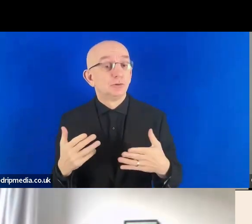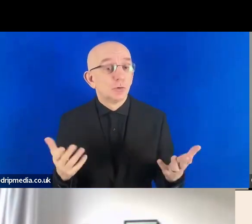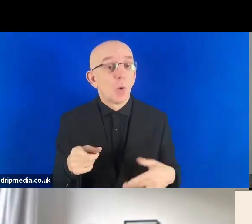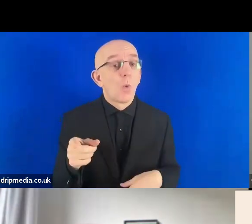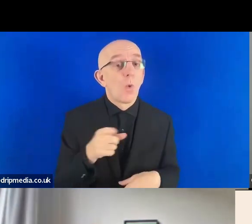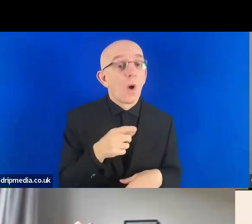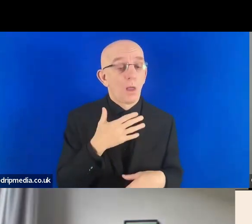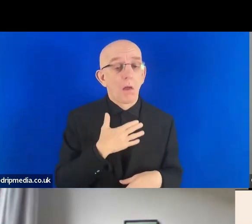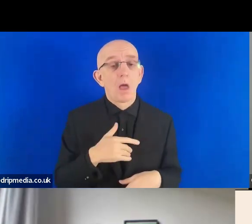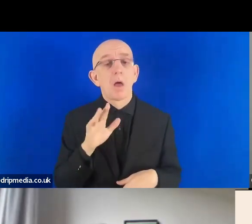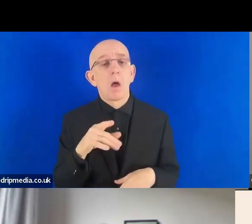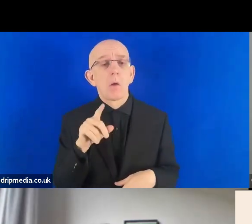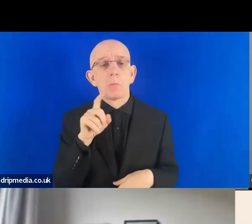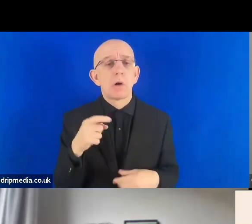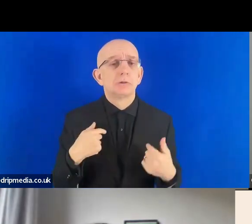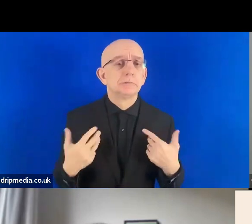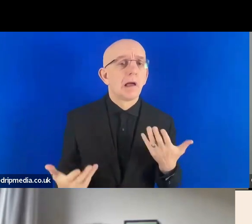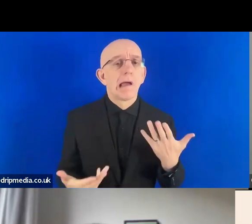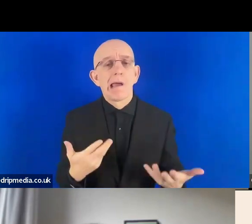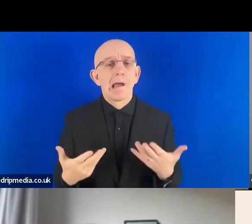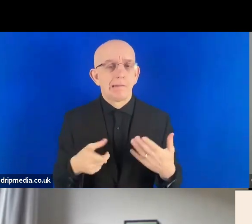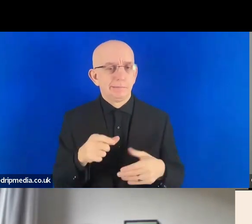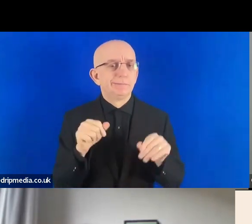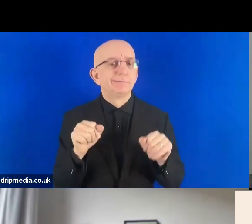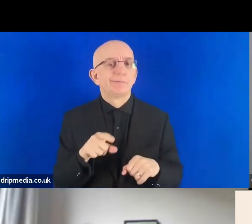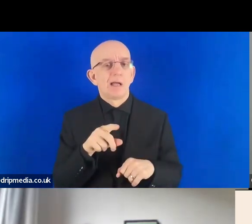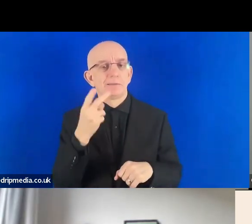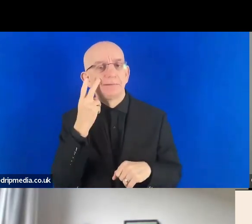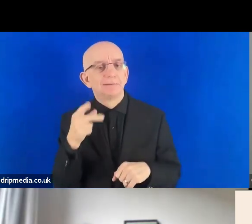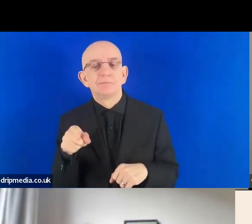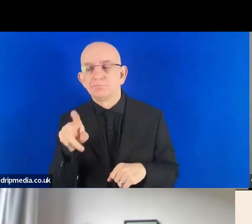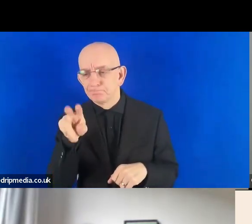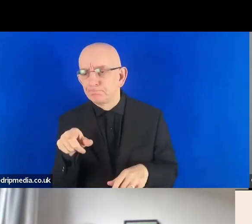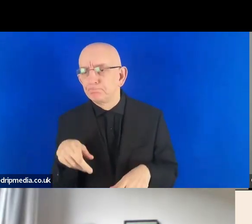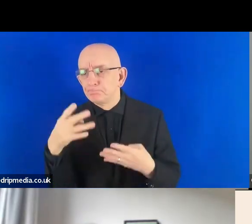Continuously answering questions with you on the chat. Right.